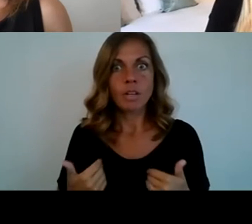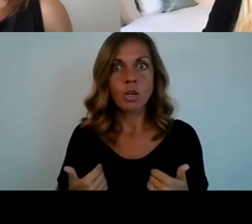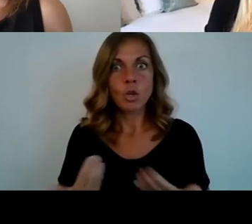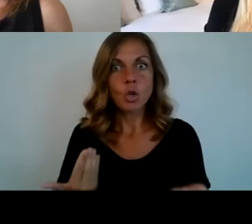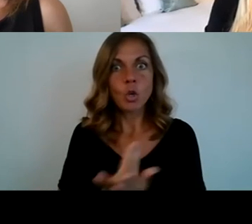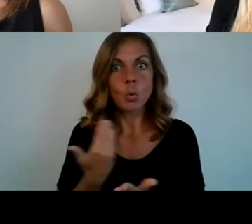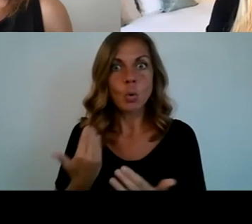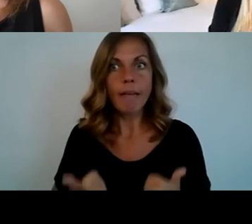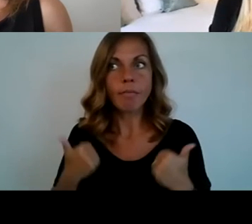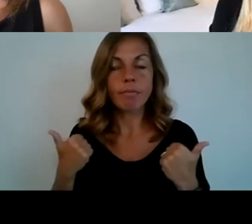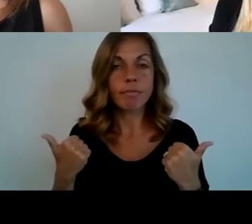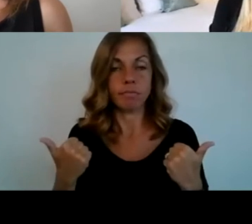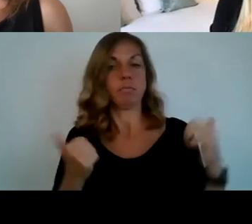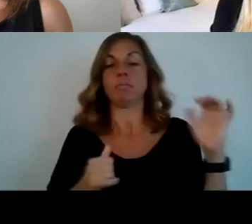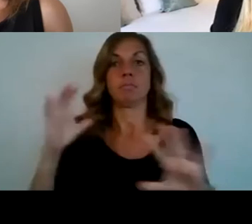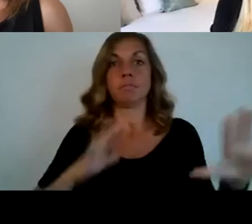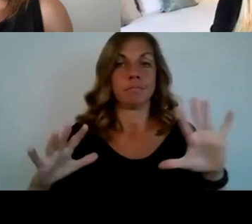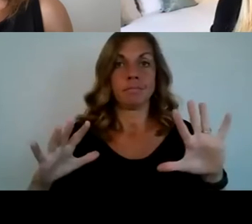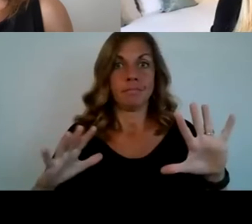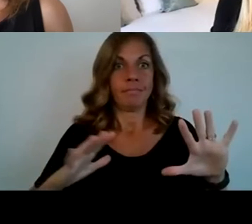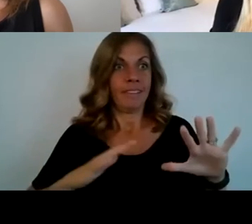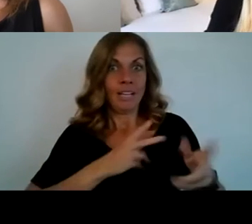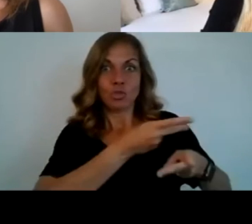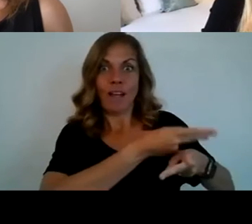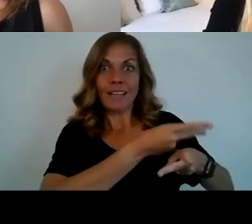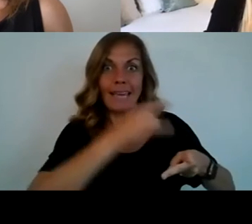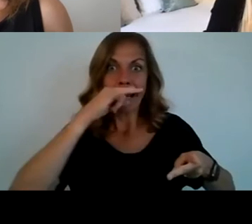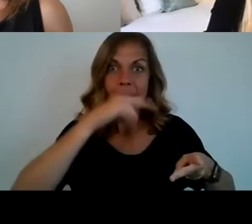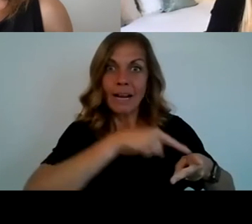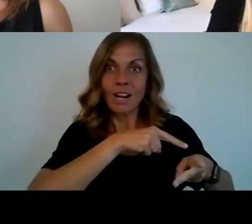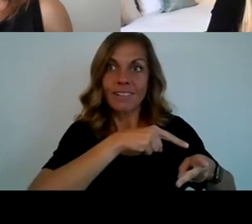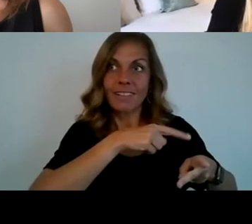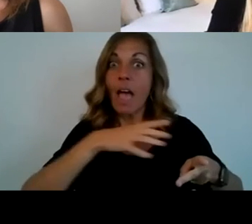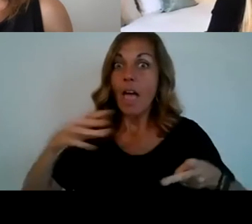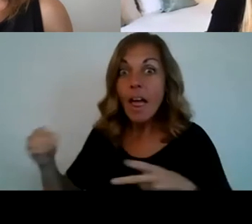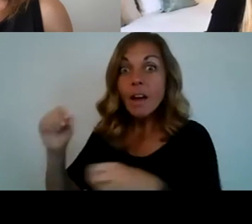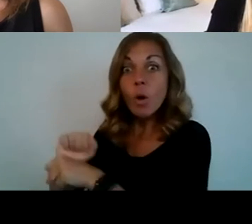a full time responsibility in addition to a lot of cases two working parents. And, I